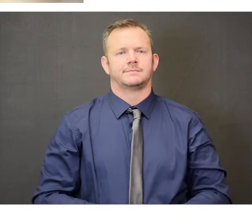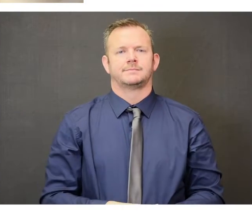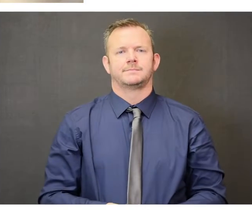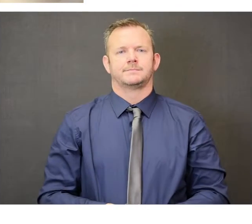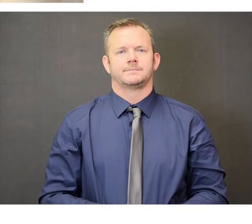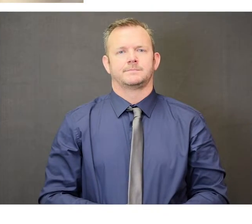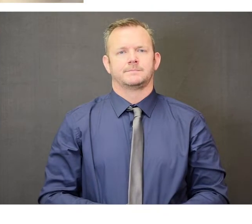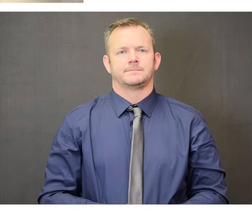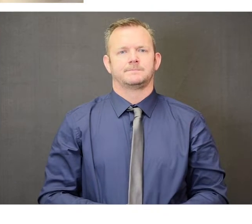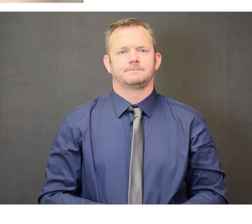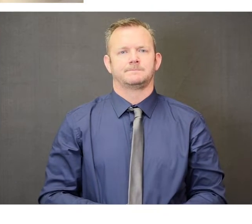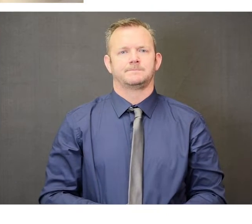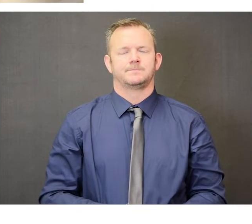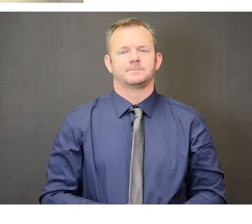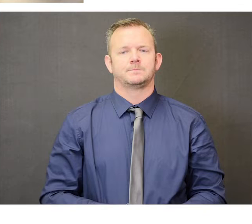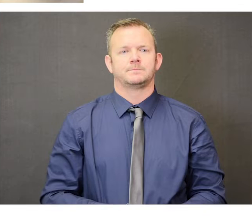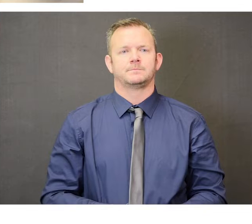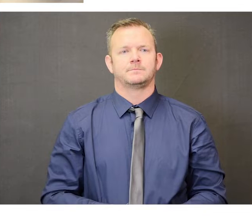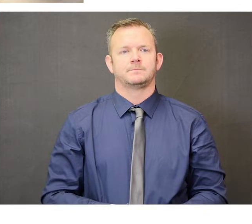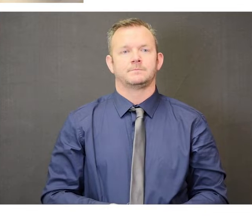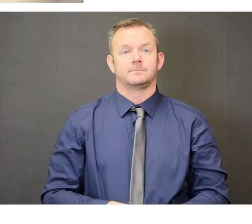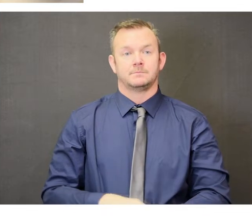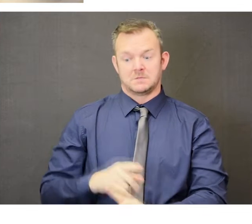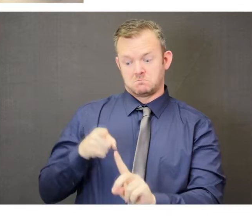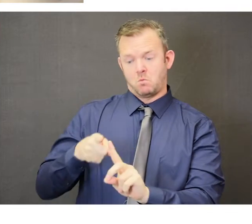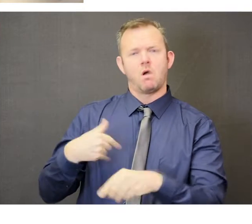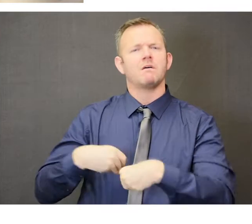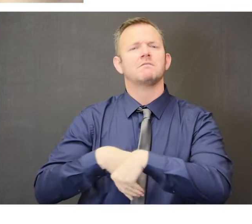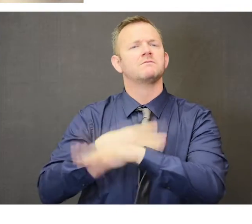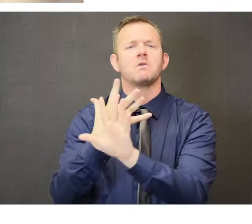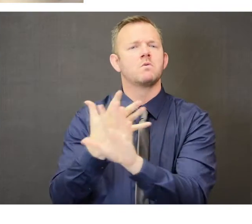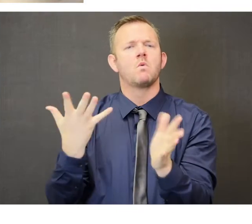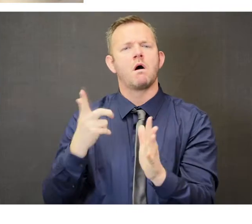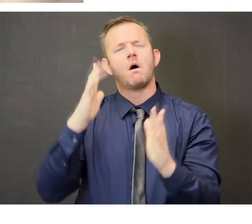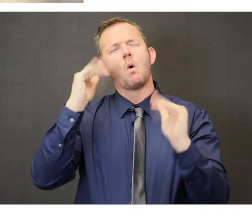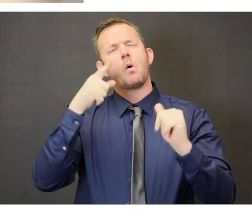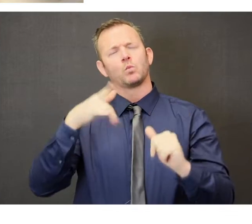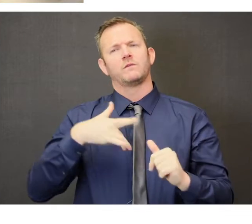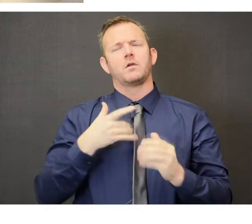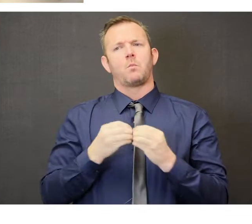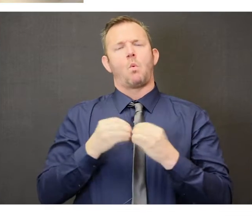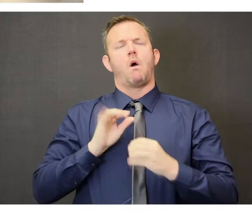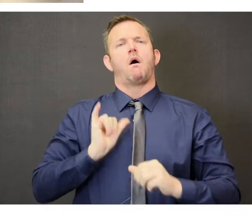our co workers today Hopefully it will address some of the questions that are on your mind as well